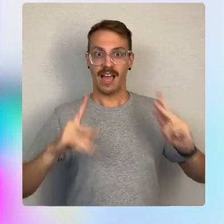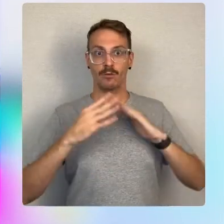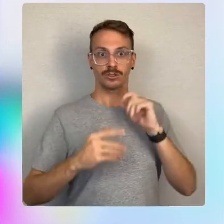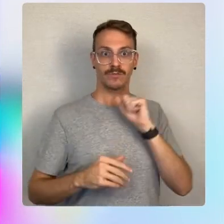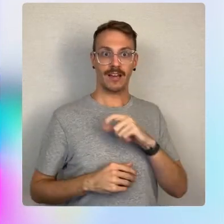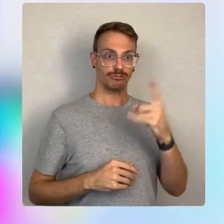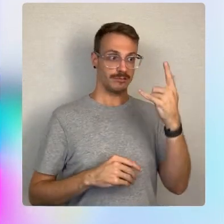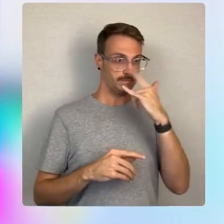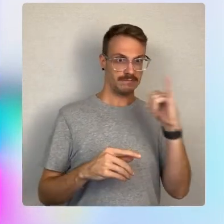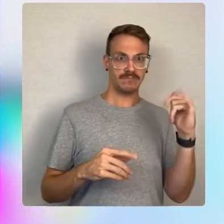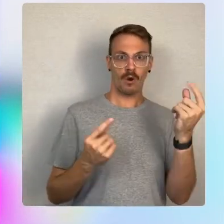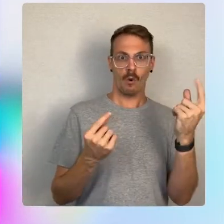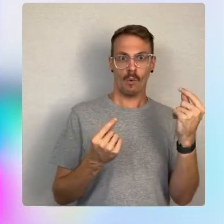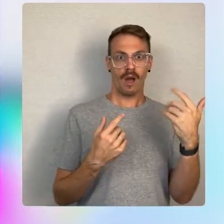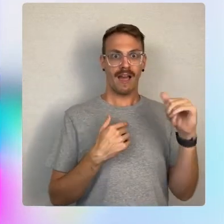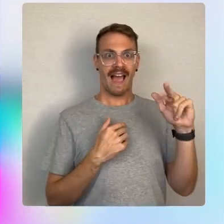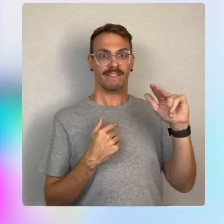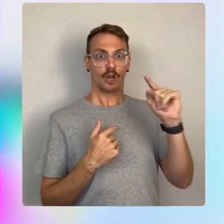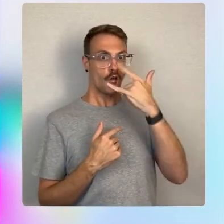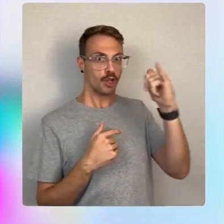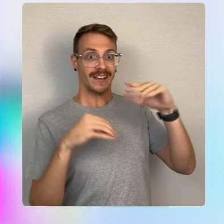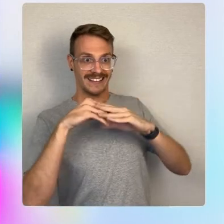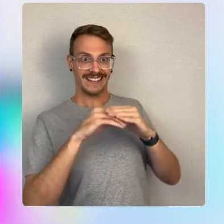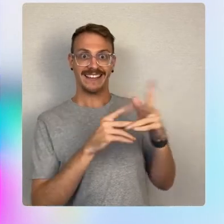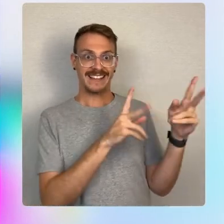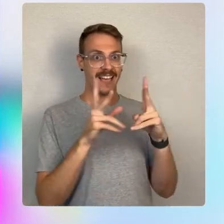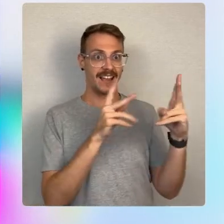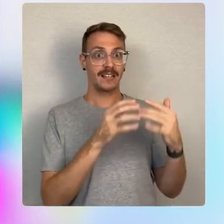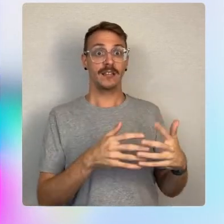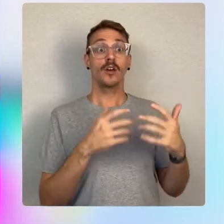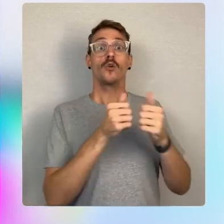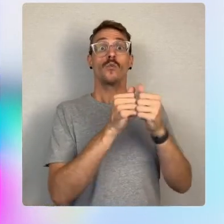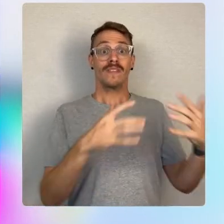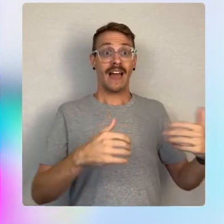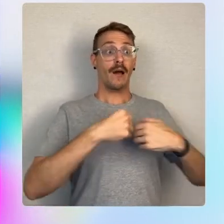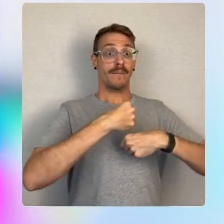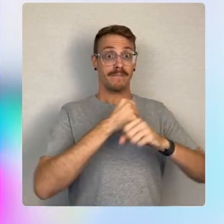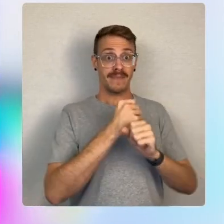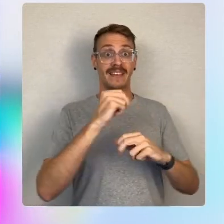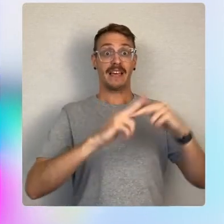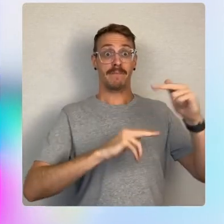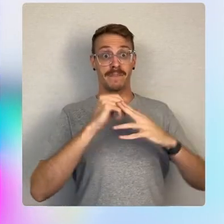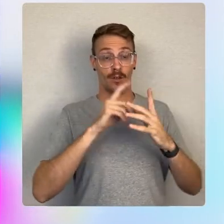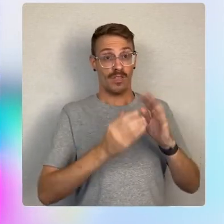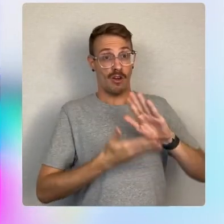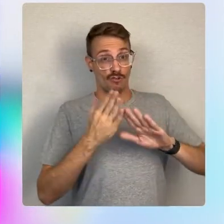what avatars look like in the editor without having to create builds that that run on the Quest.